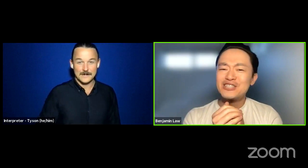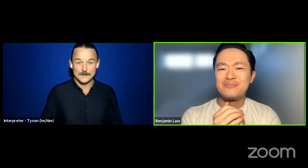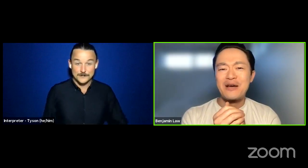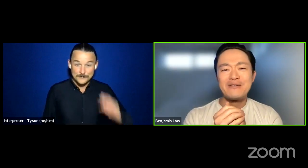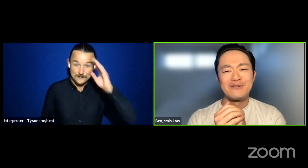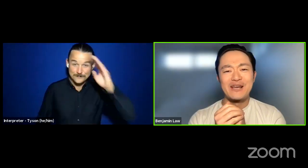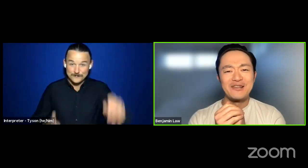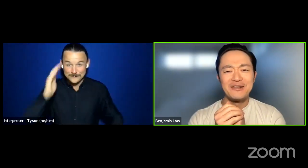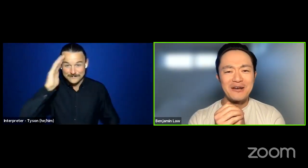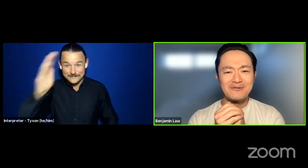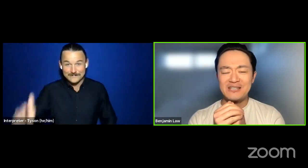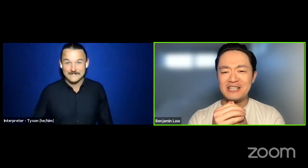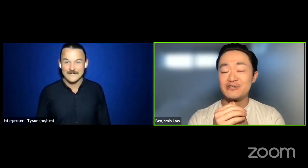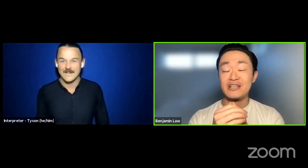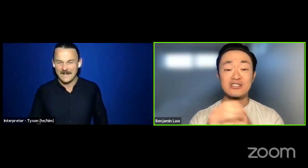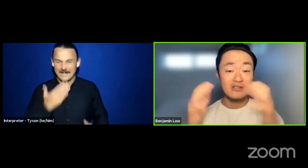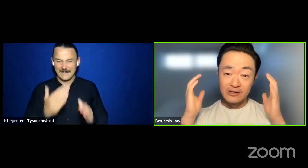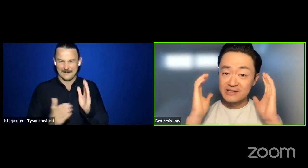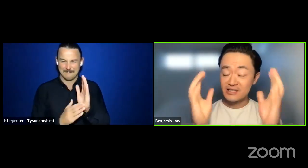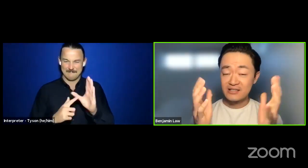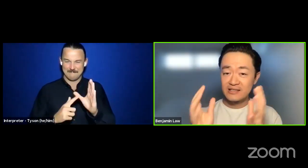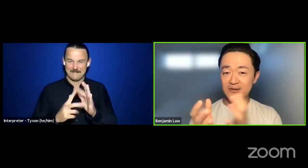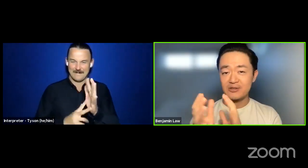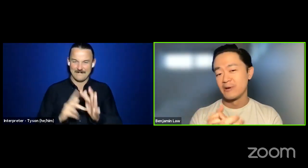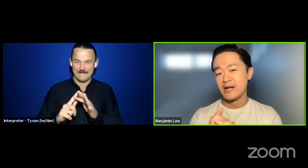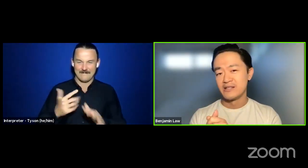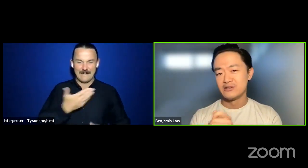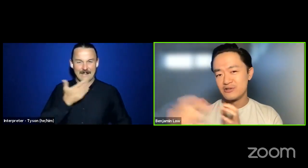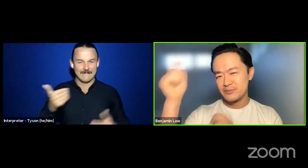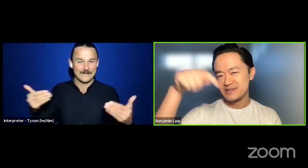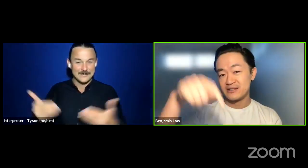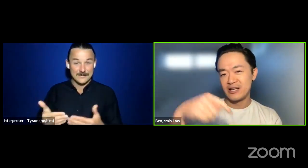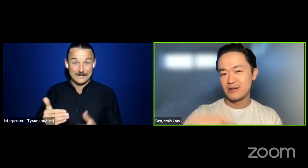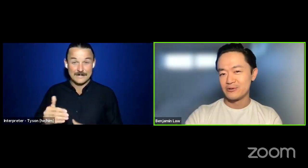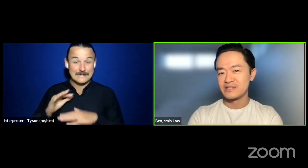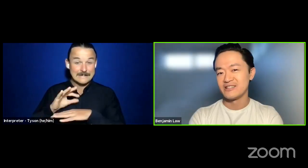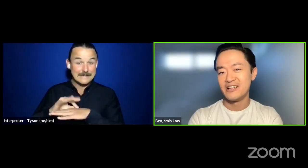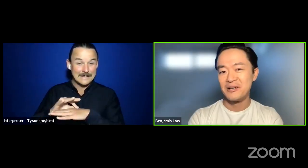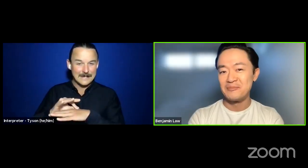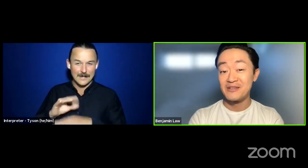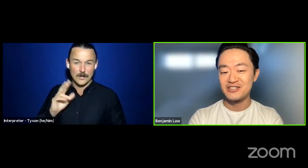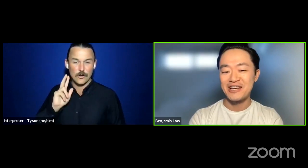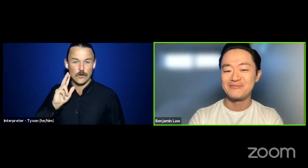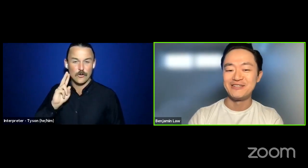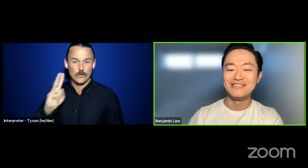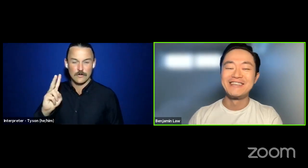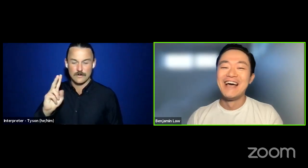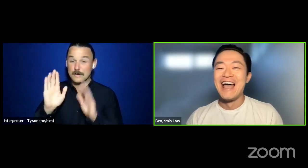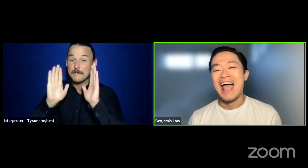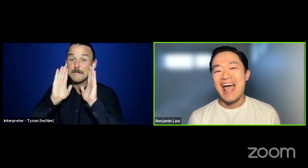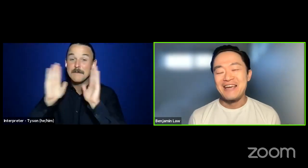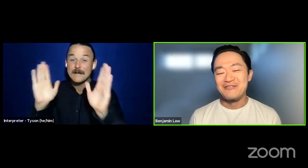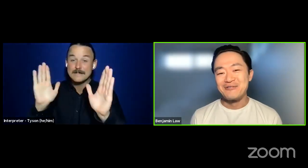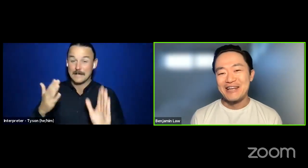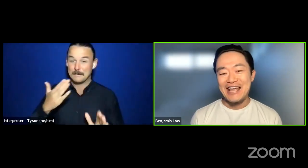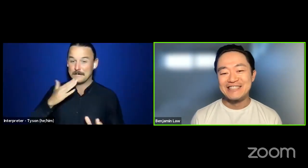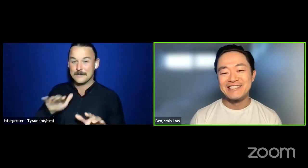Hey folks, and folks, and thank you so much. for that for that lovely introduction you'll for that lovely introduction your skin is looking ready and drop your skincare routine of